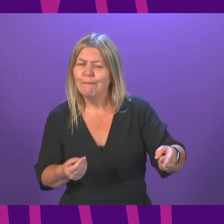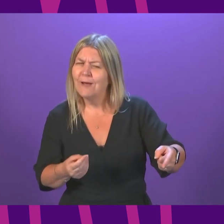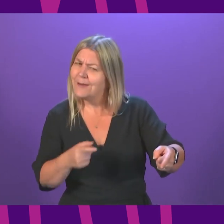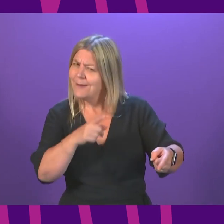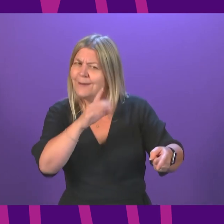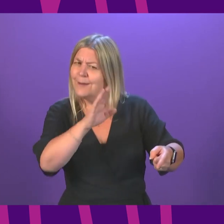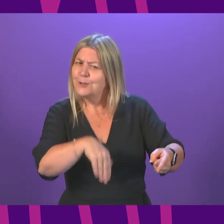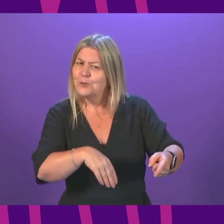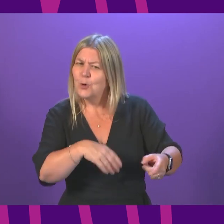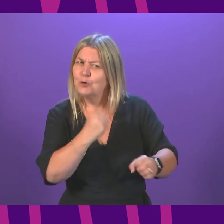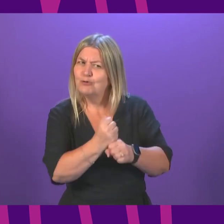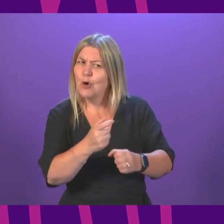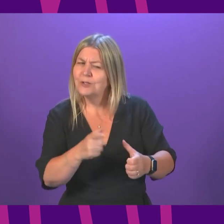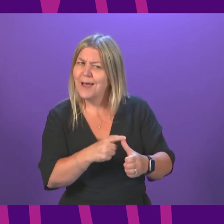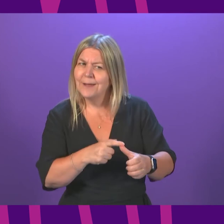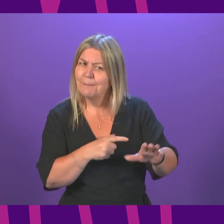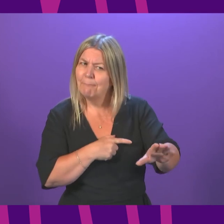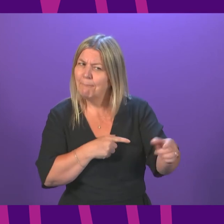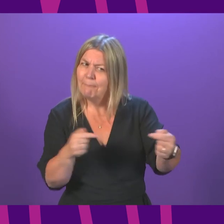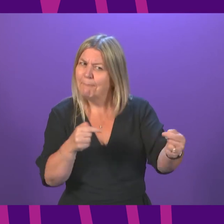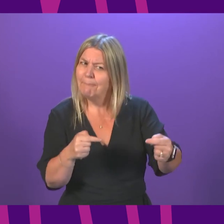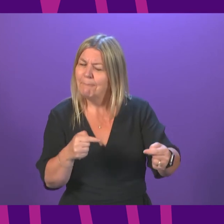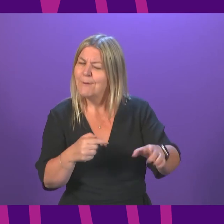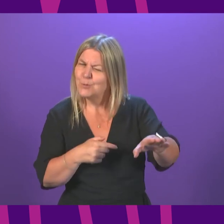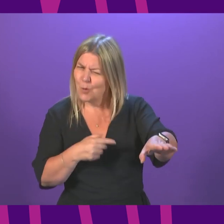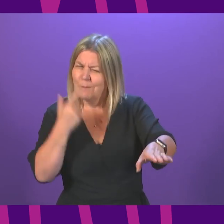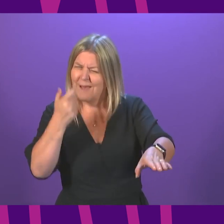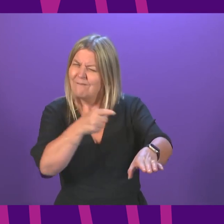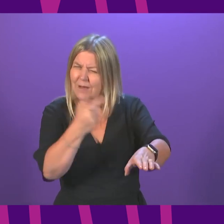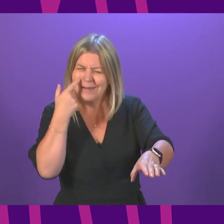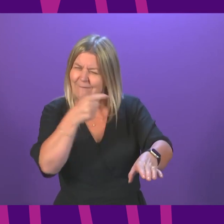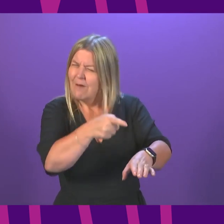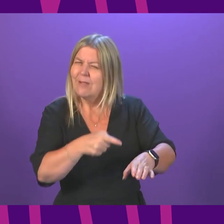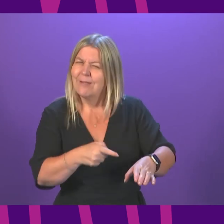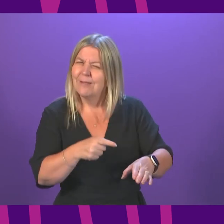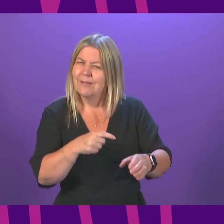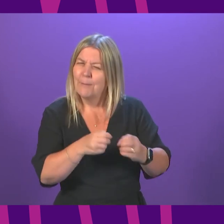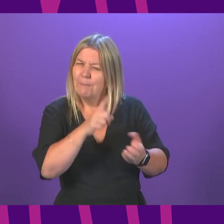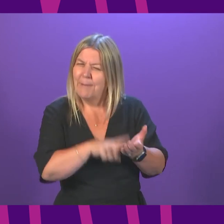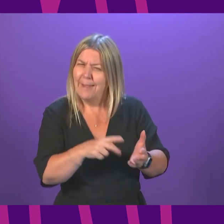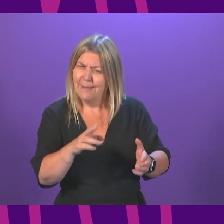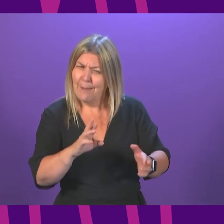Given the amount of time that we had available to us over this month, we could have spent